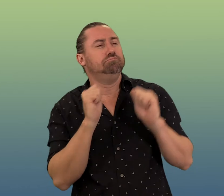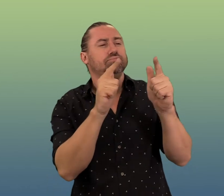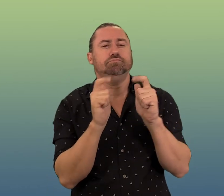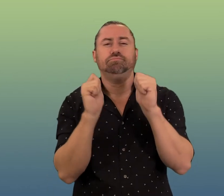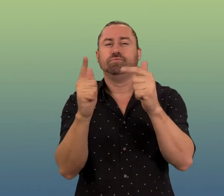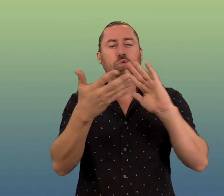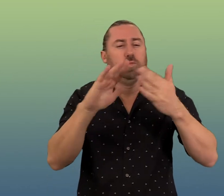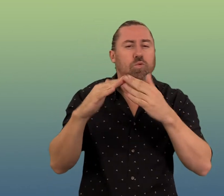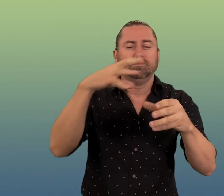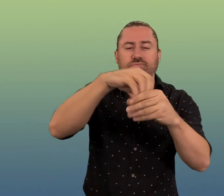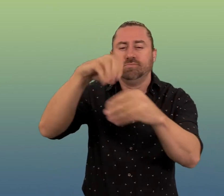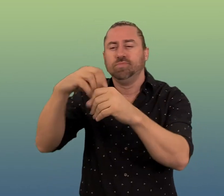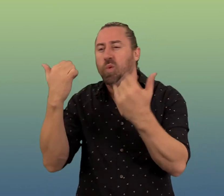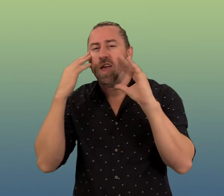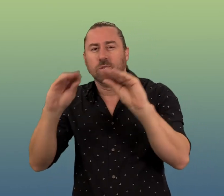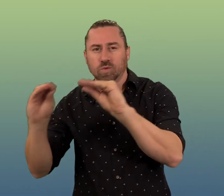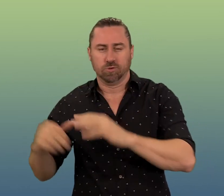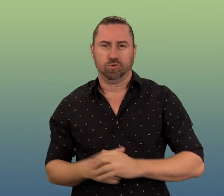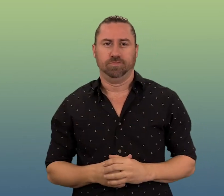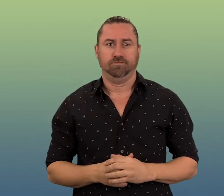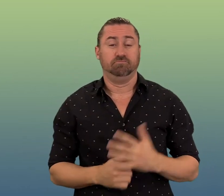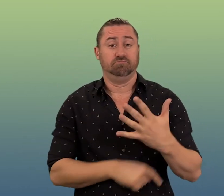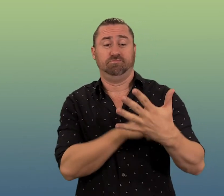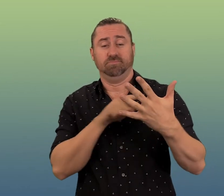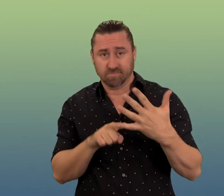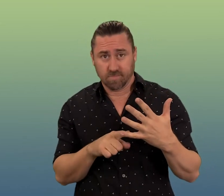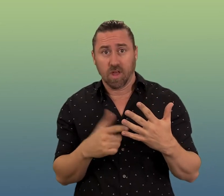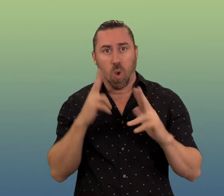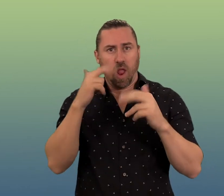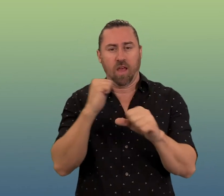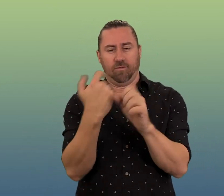education and communities. Protect the Great Barrier Reef.